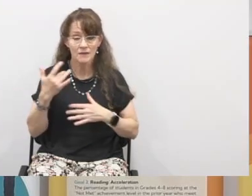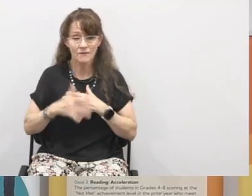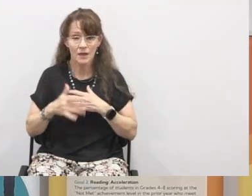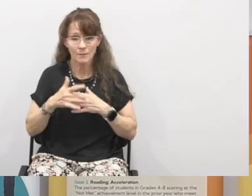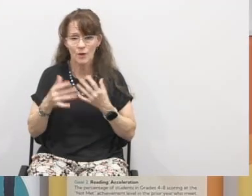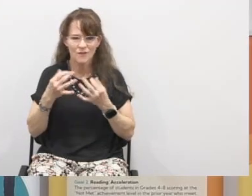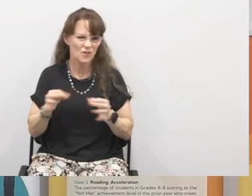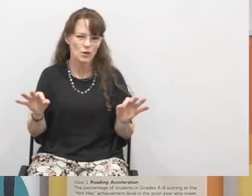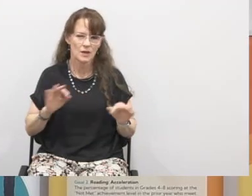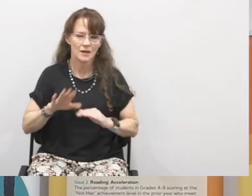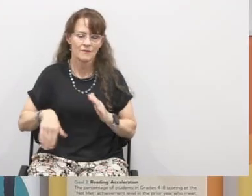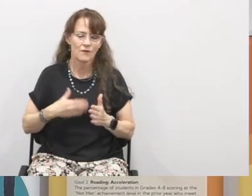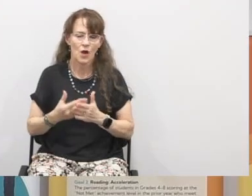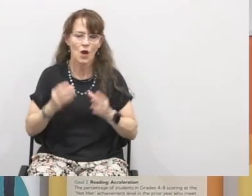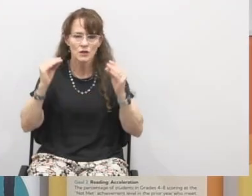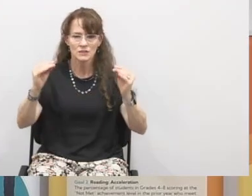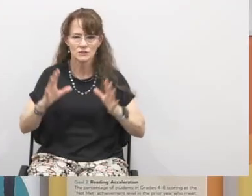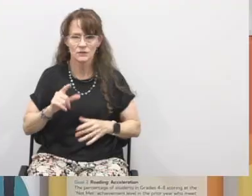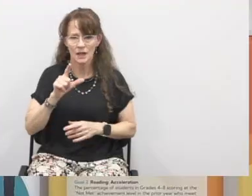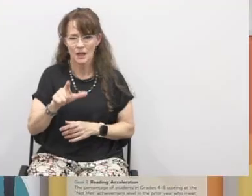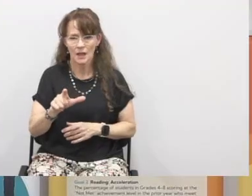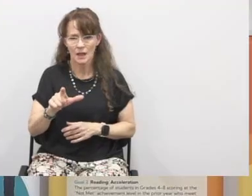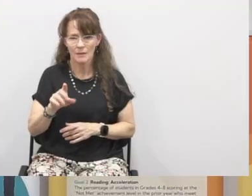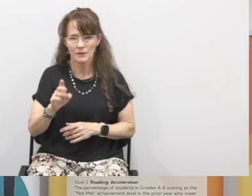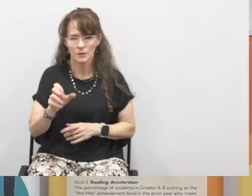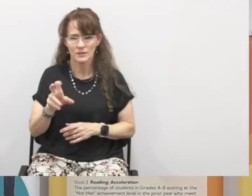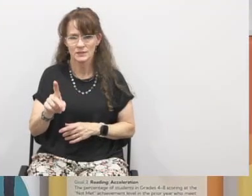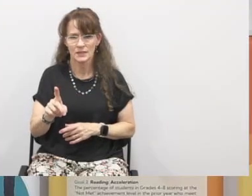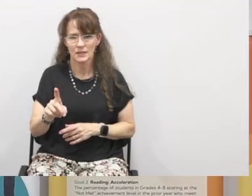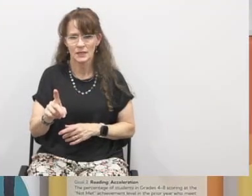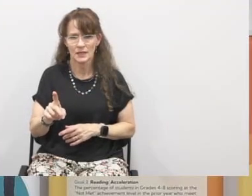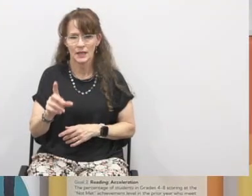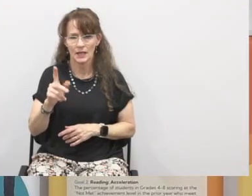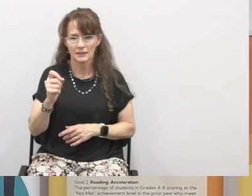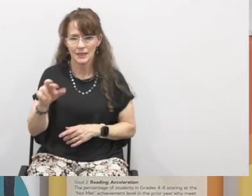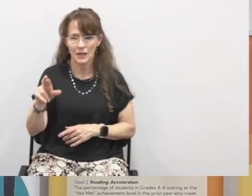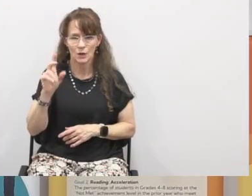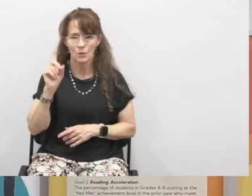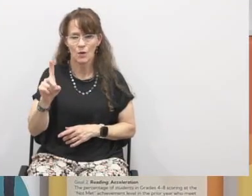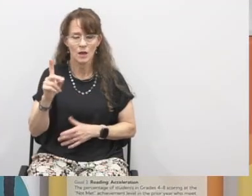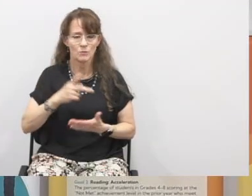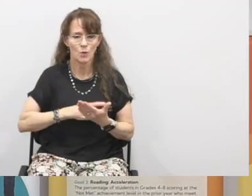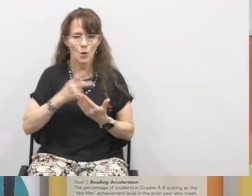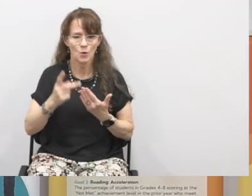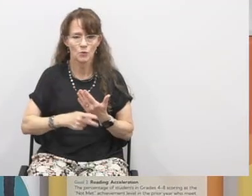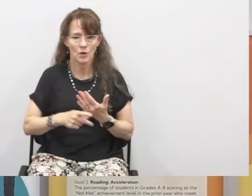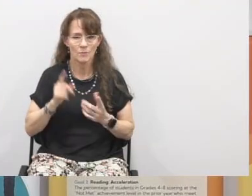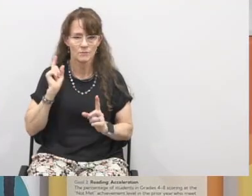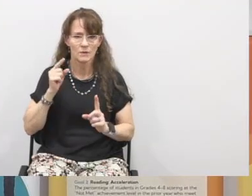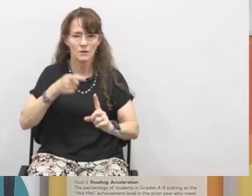for all teachers in Long Beach Unified. It is a tier one program intended for the classroom teacher